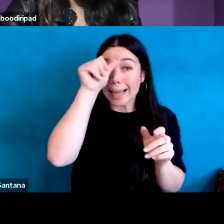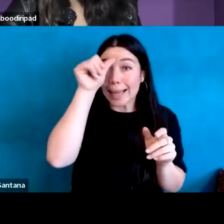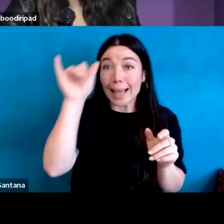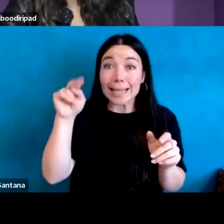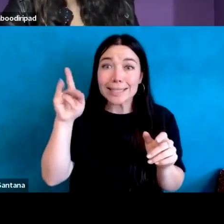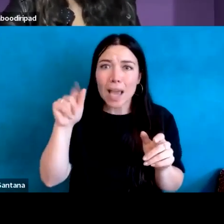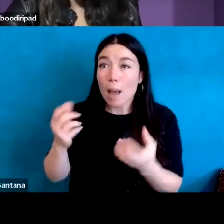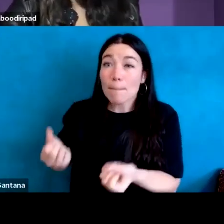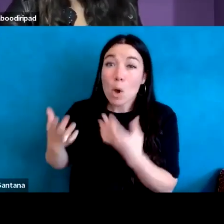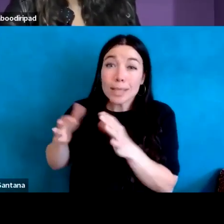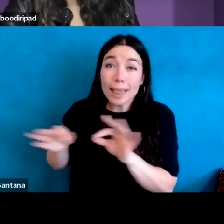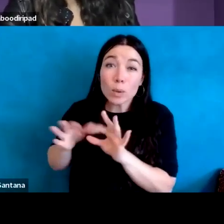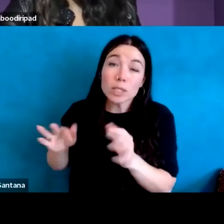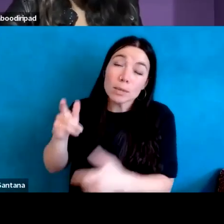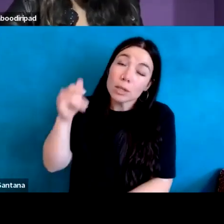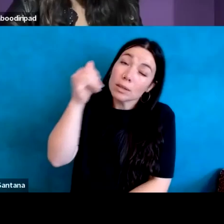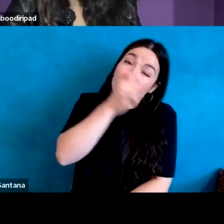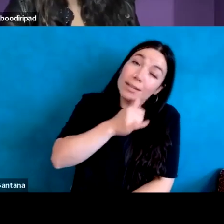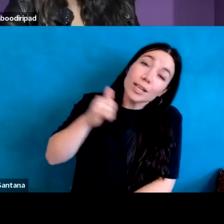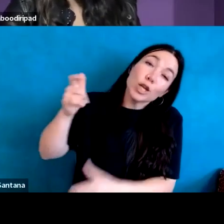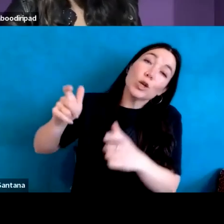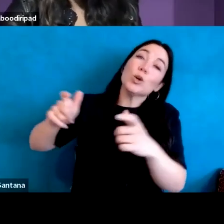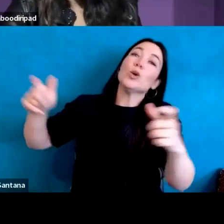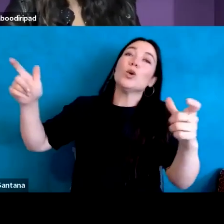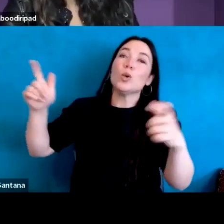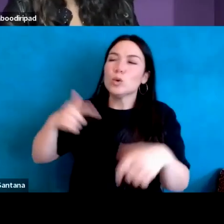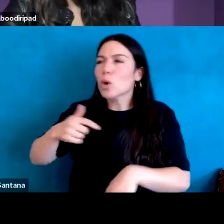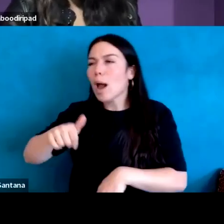or parts of Papua New Guinea where people speak regularly, six languages or something like that?"